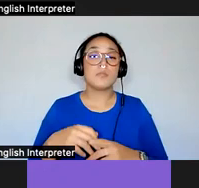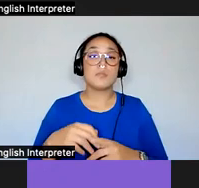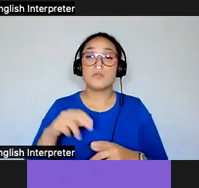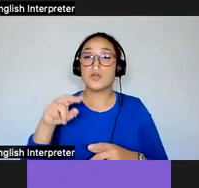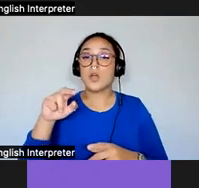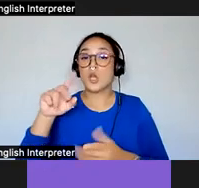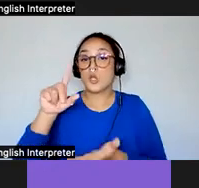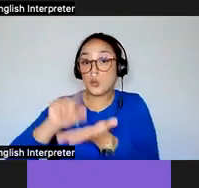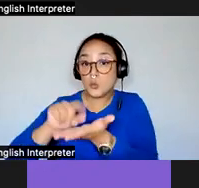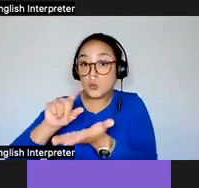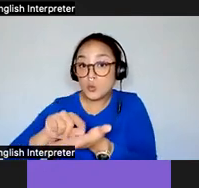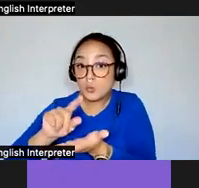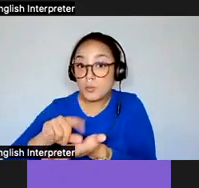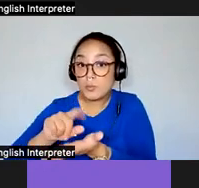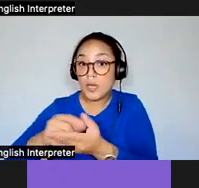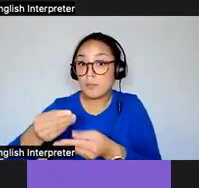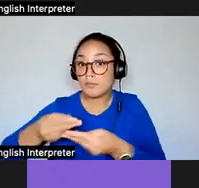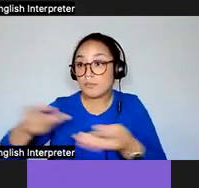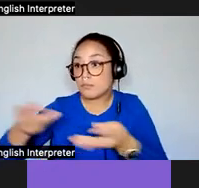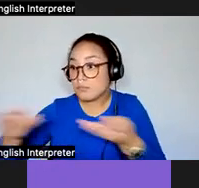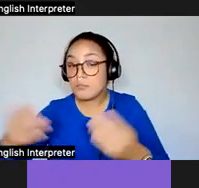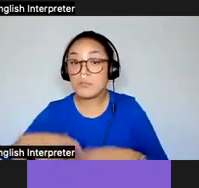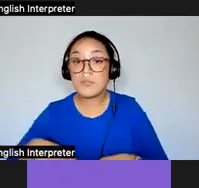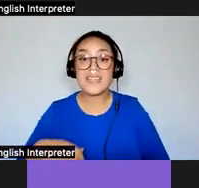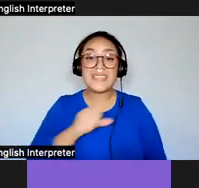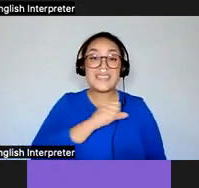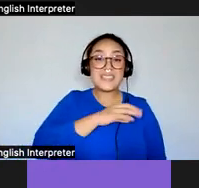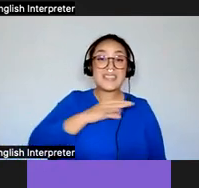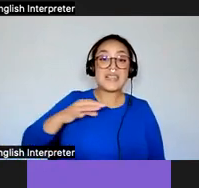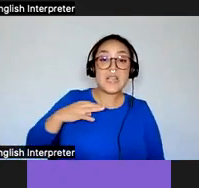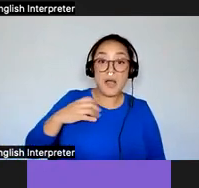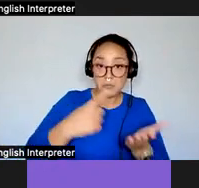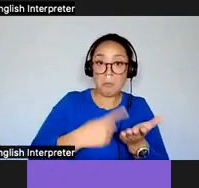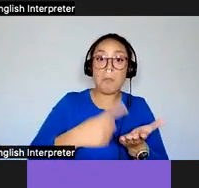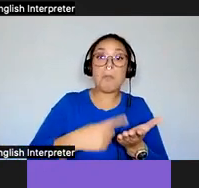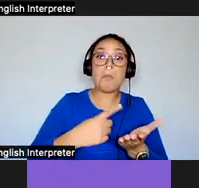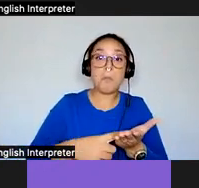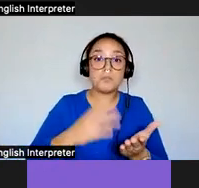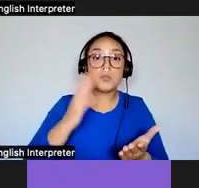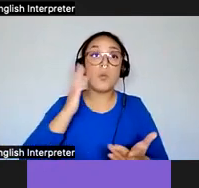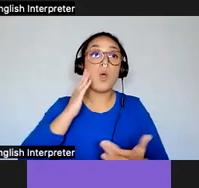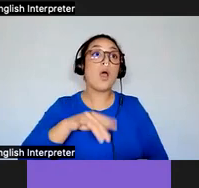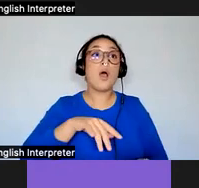door to door and residential neighborhoods around park, the park communities.